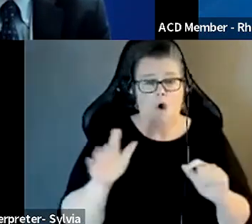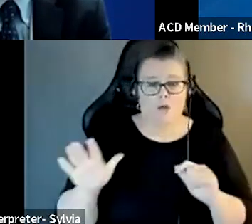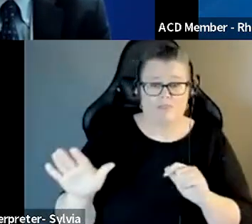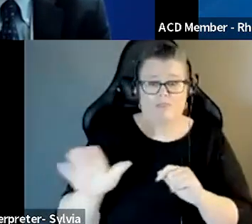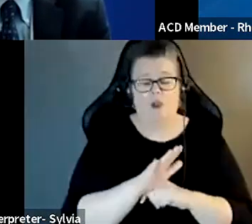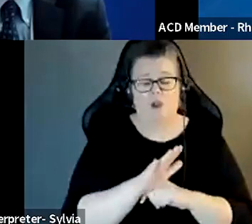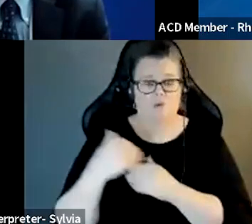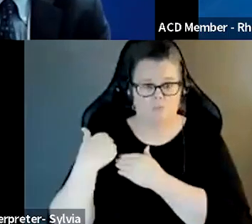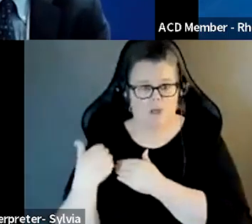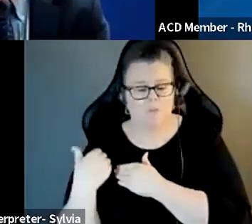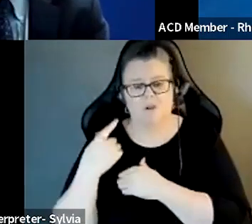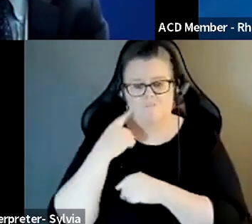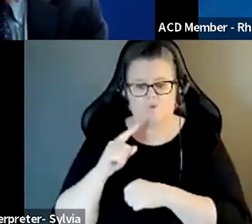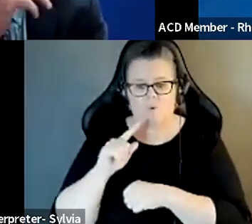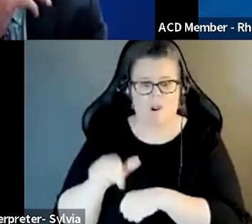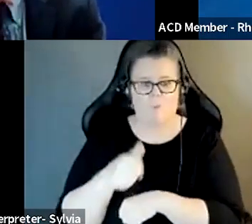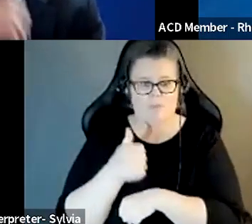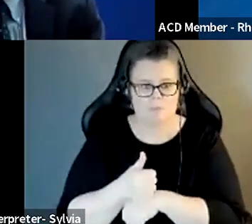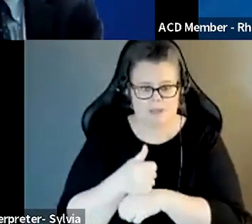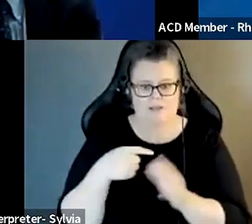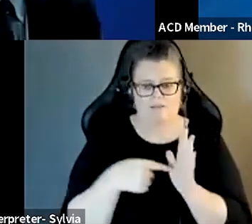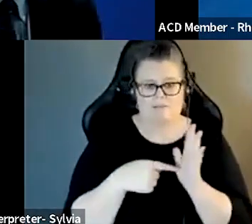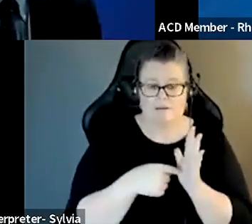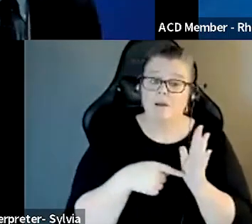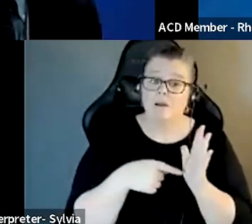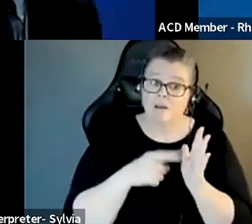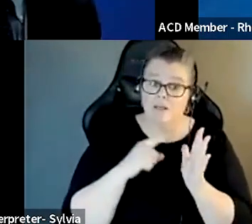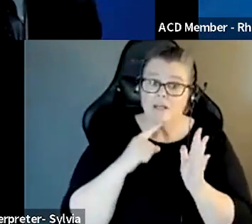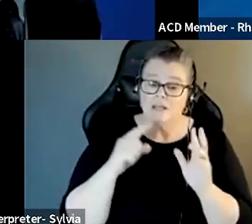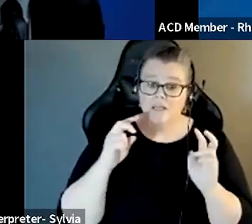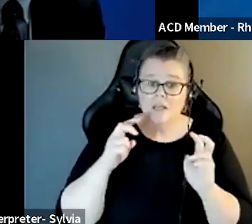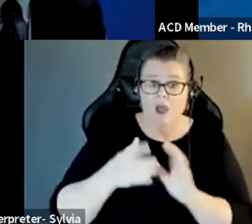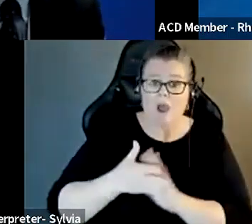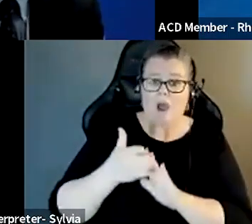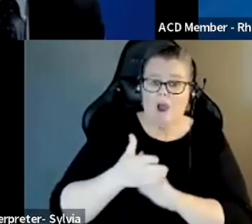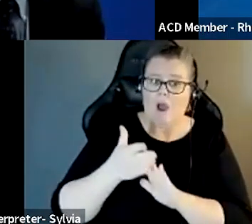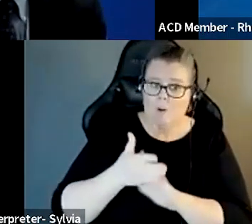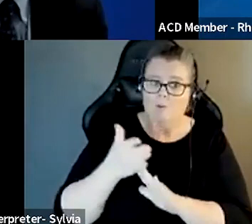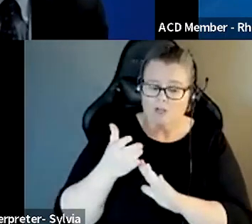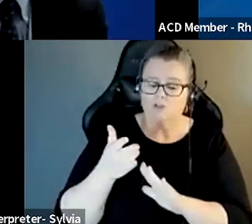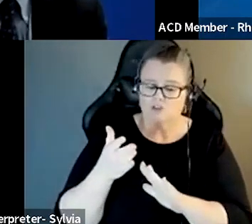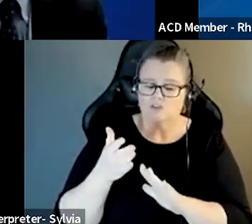So it is very much an operational instruction, rather than just setting up some quality standards.